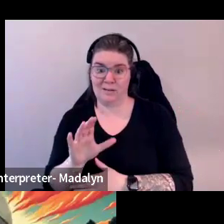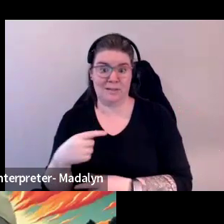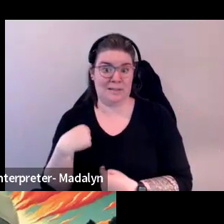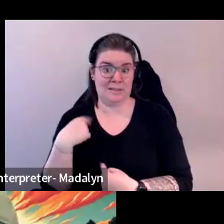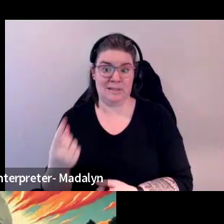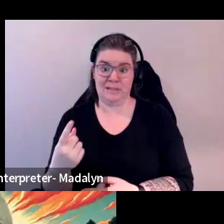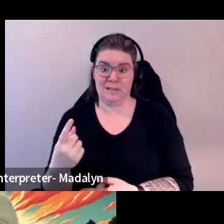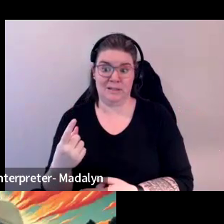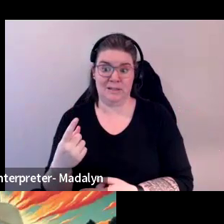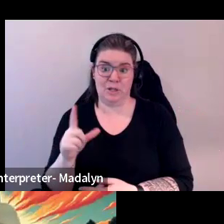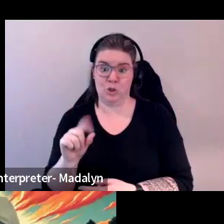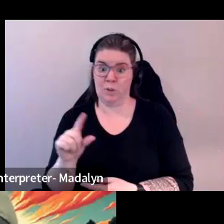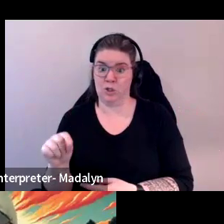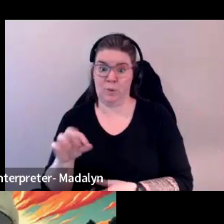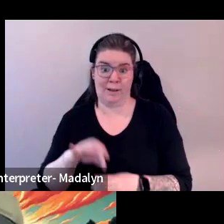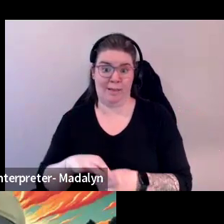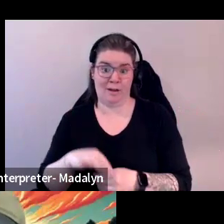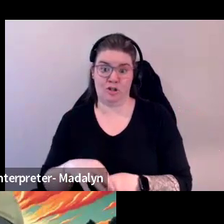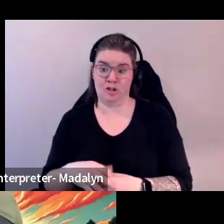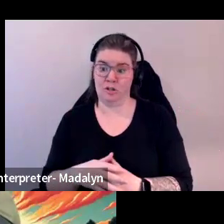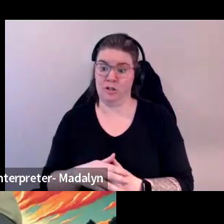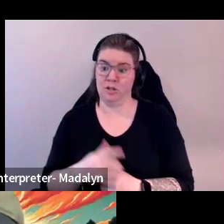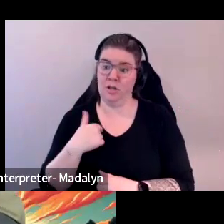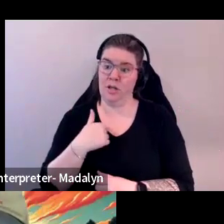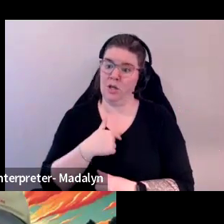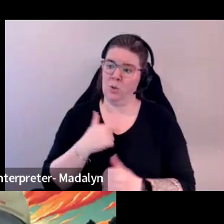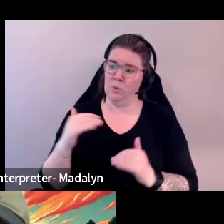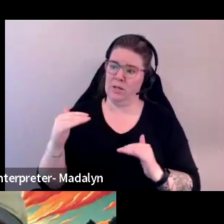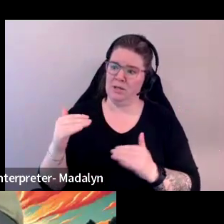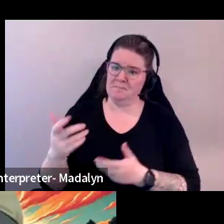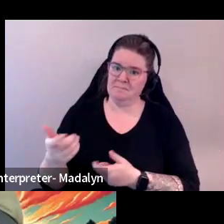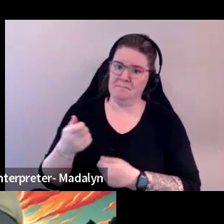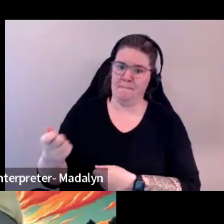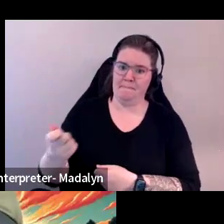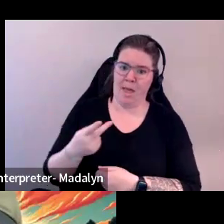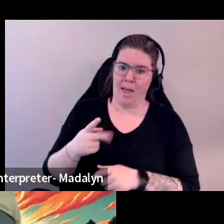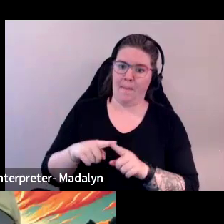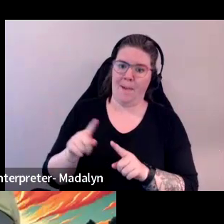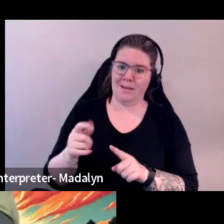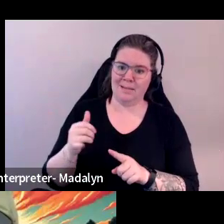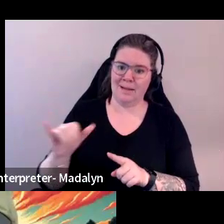Don Posh: 2020 election, and we did gain some of it back. But there's still stuff there that has to get